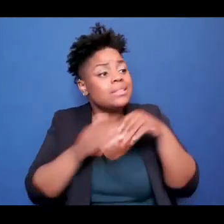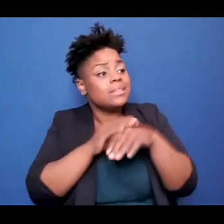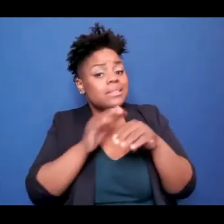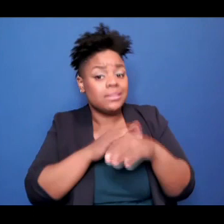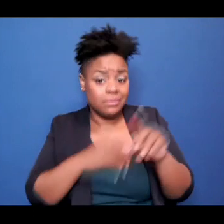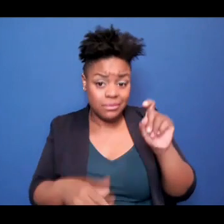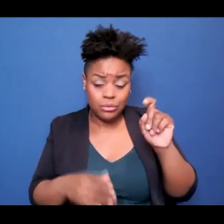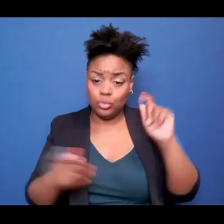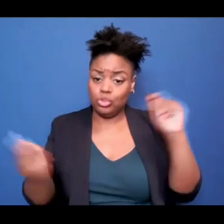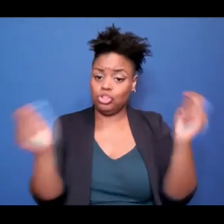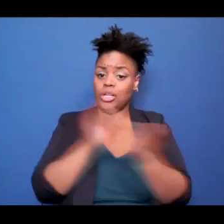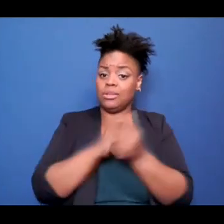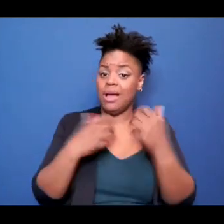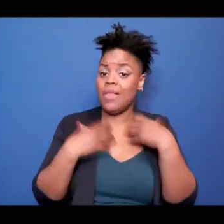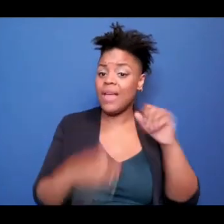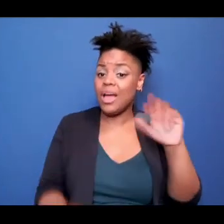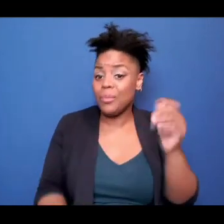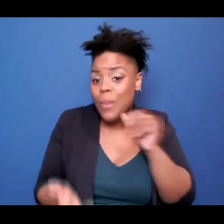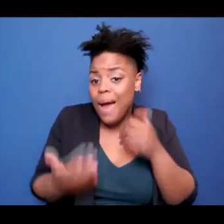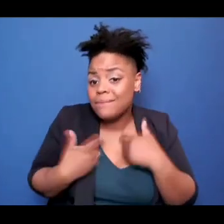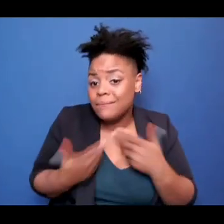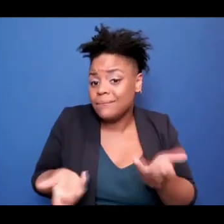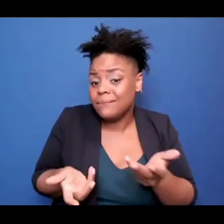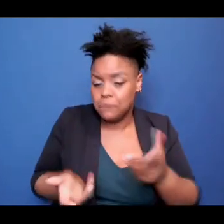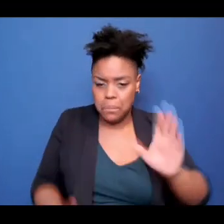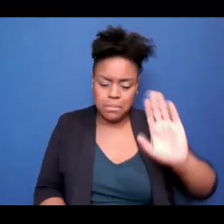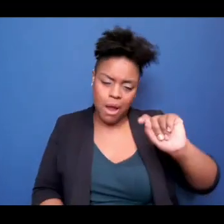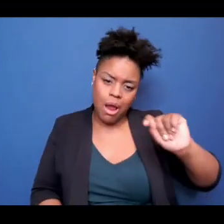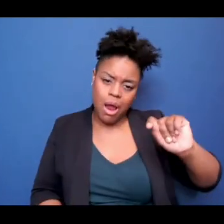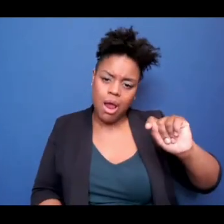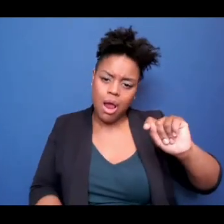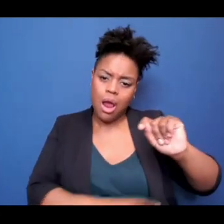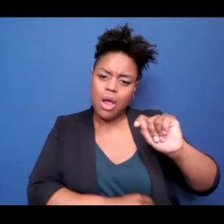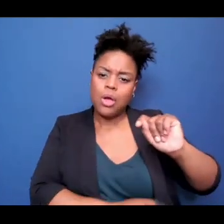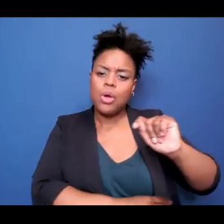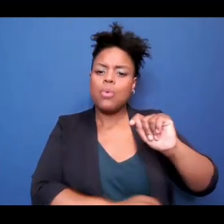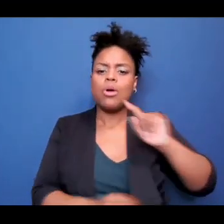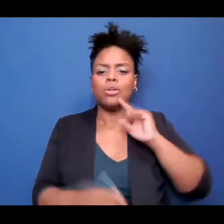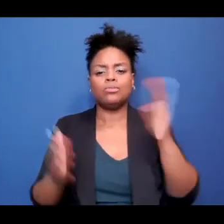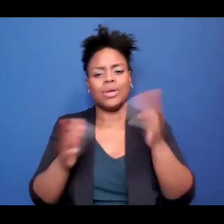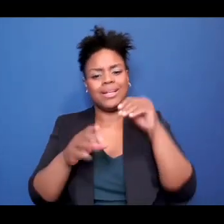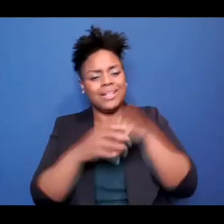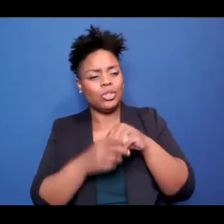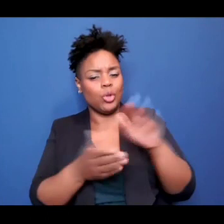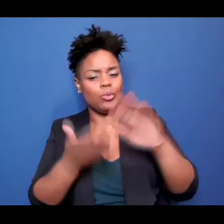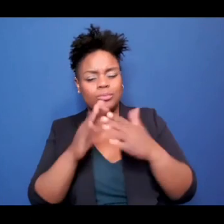YOU MAY NOT HAVE ACCESS TO MAKING A DIFFERENCE IN HEALTHCARE, BUT I THINK STARTING